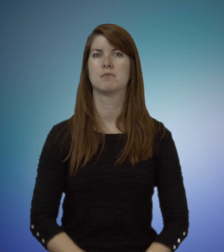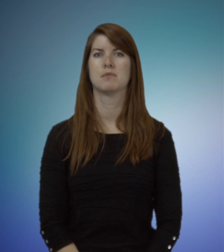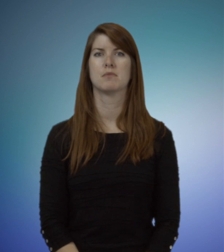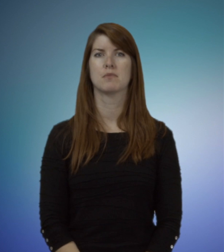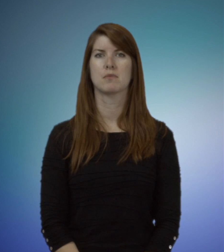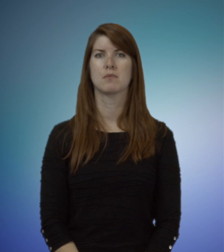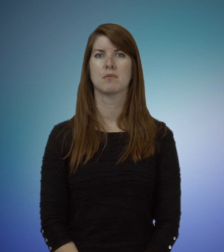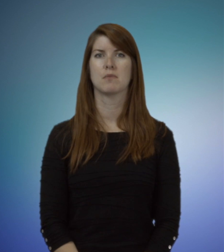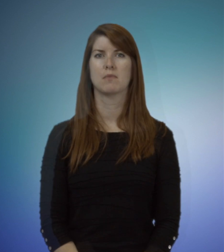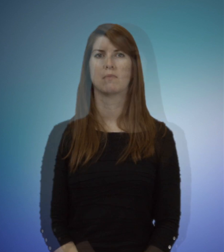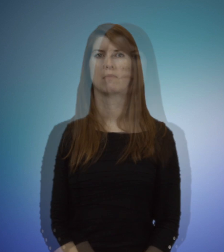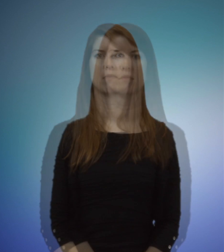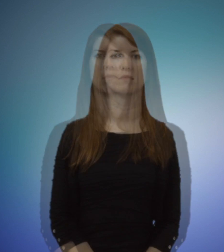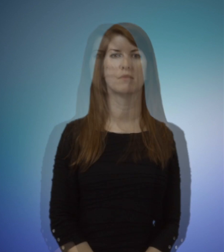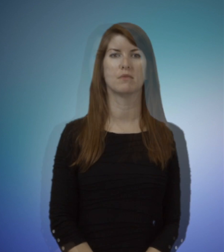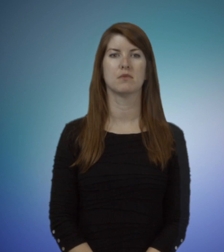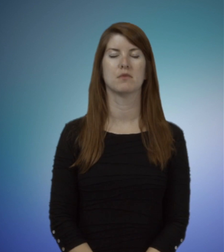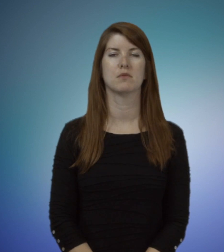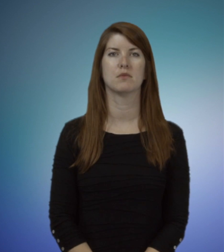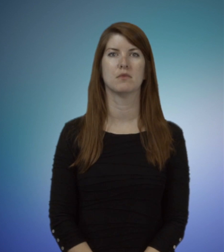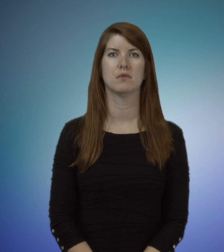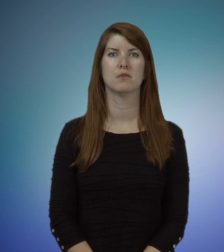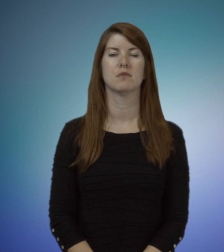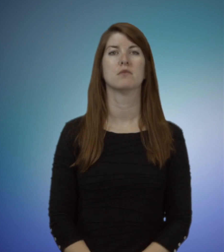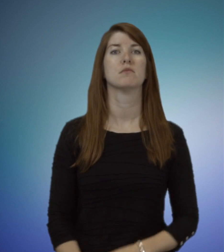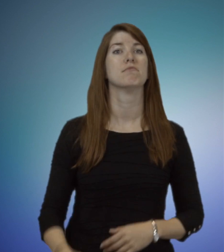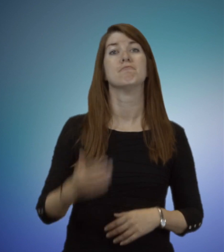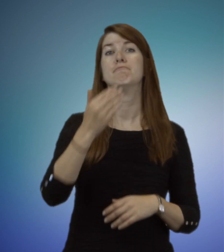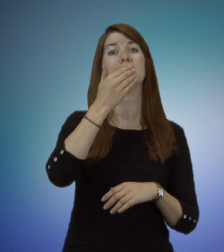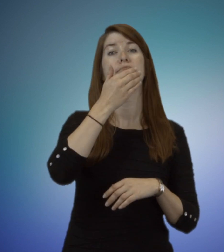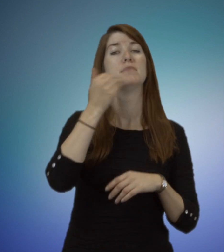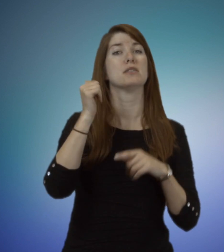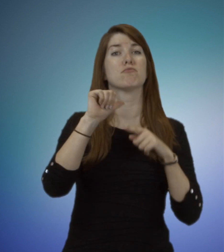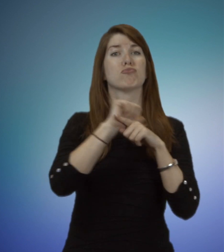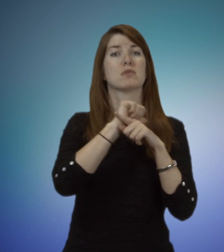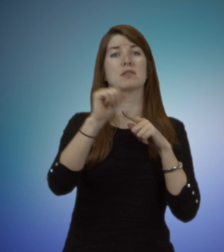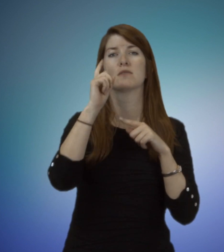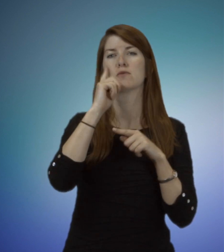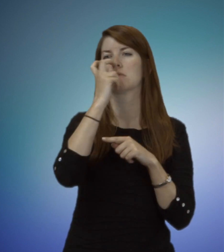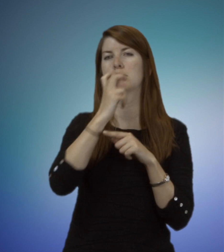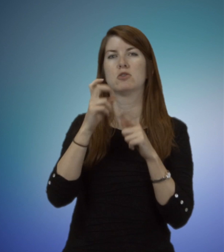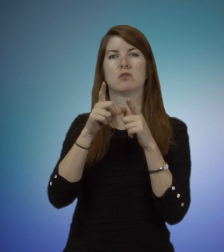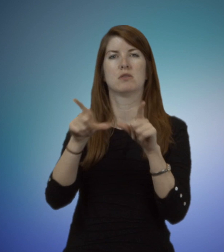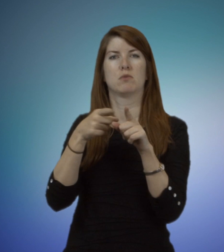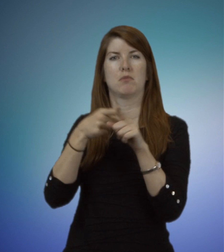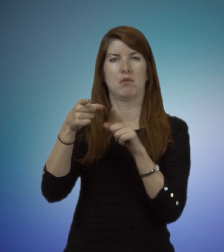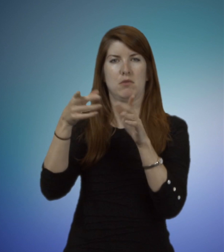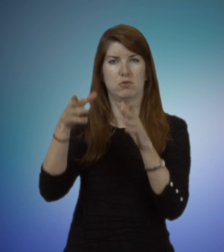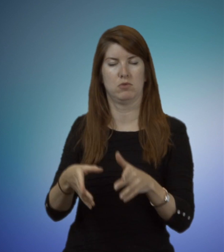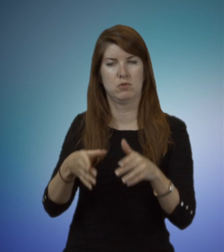Best practices for a speech language pathologist includes making sure that we remember